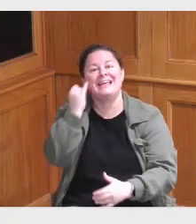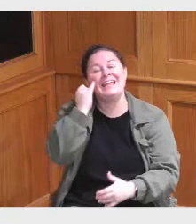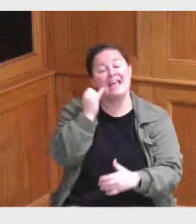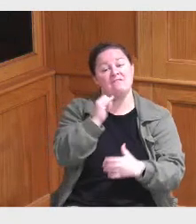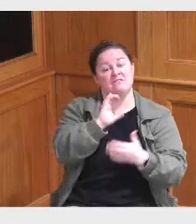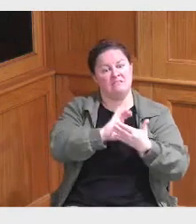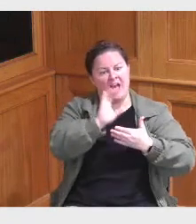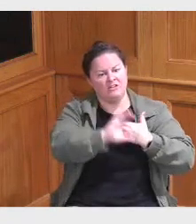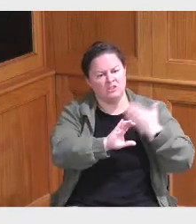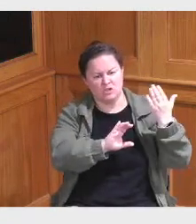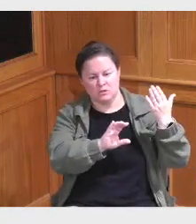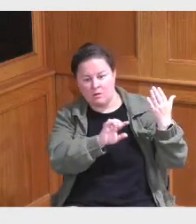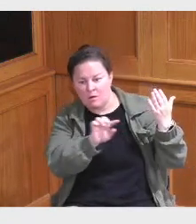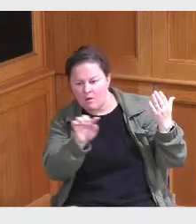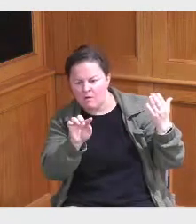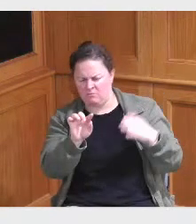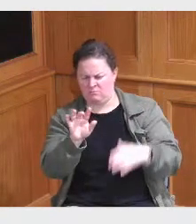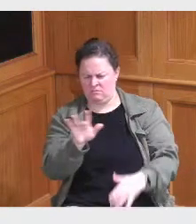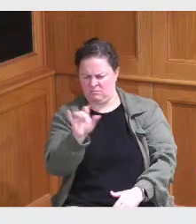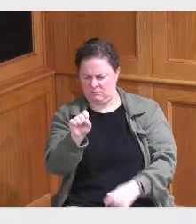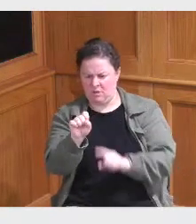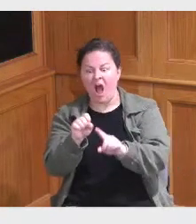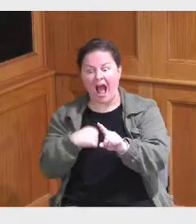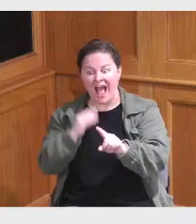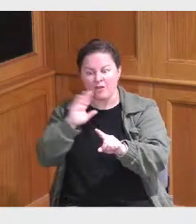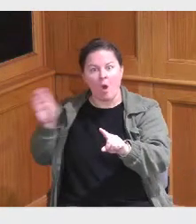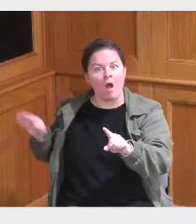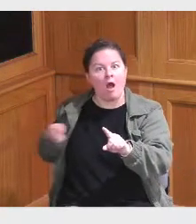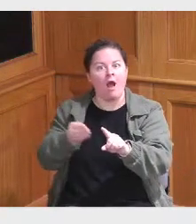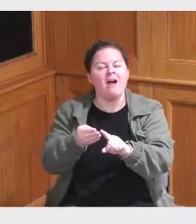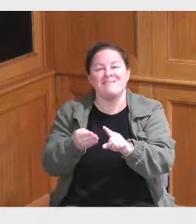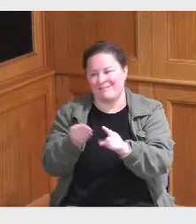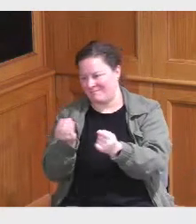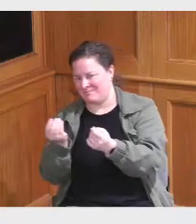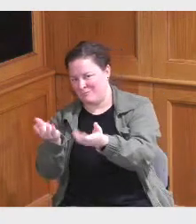calendar we'll hear about it and we'll see if we can provide that opportunity to them and if it's